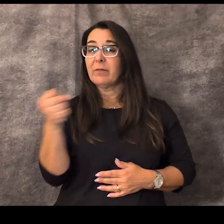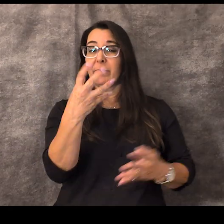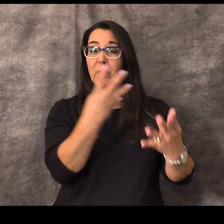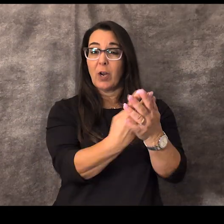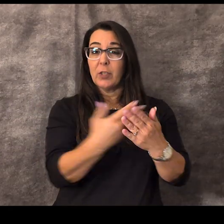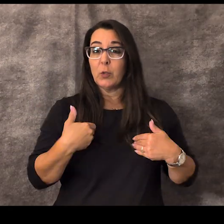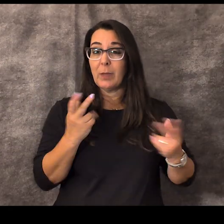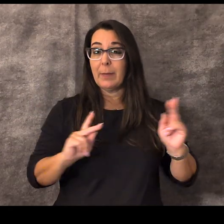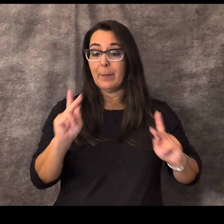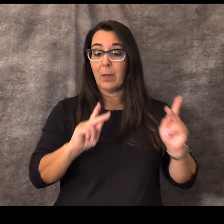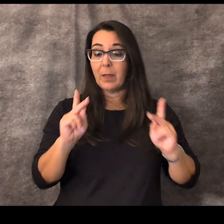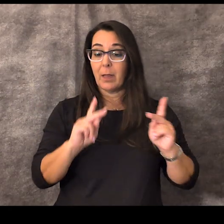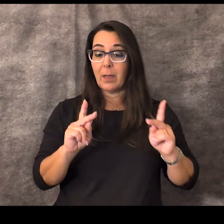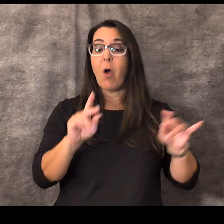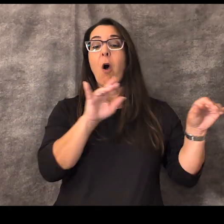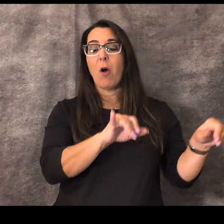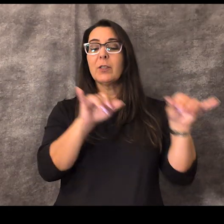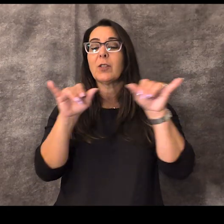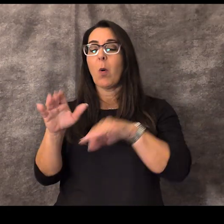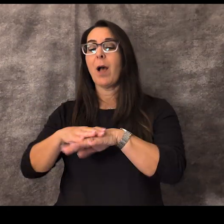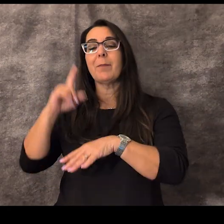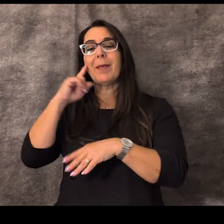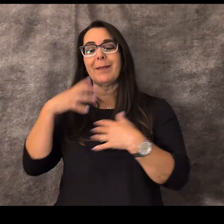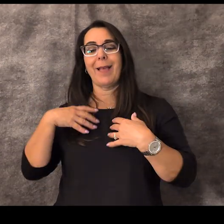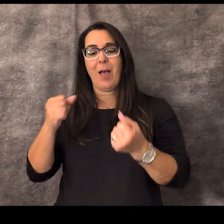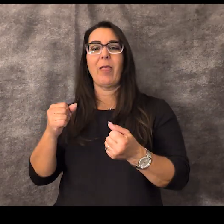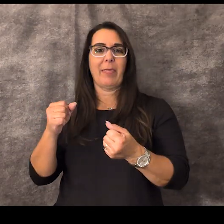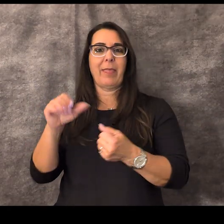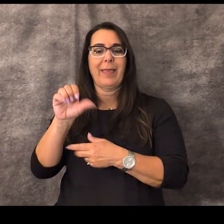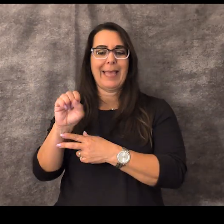were on the county's mental health caseload, which was, far